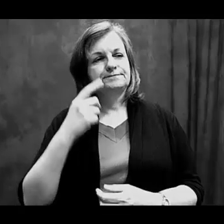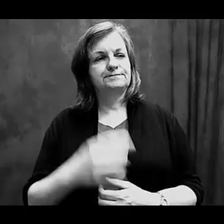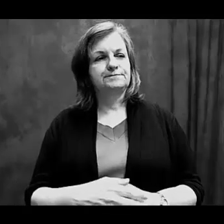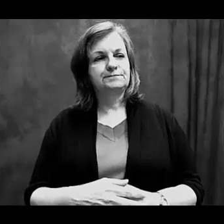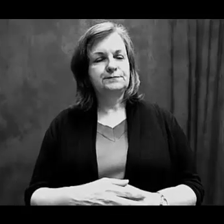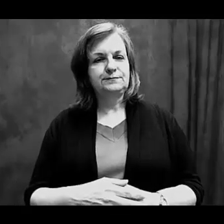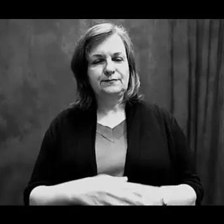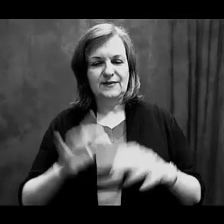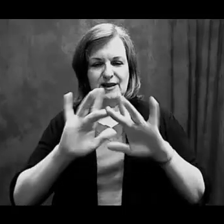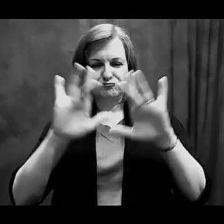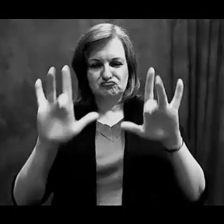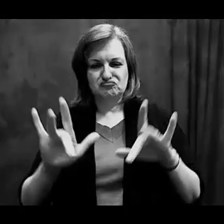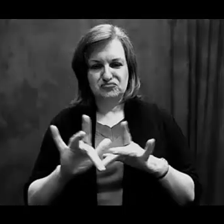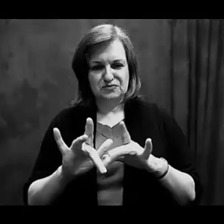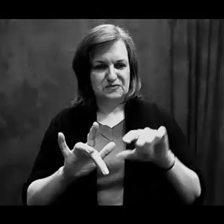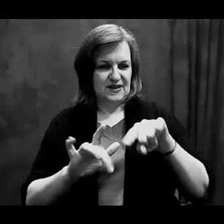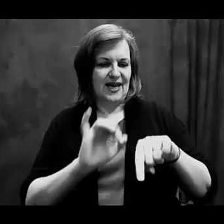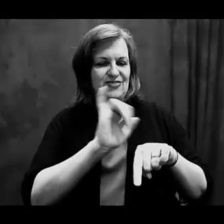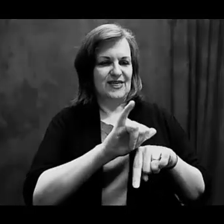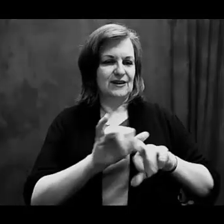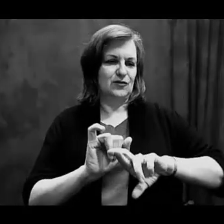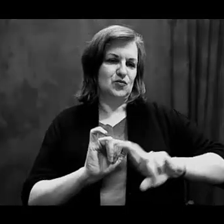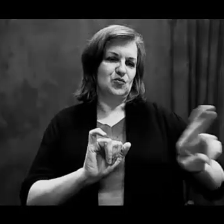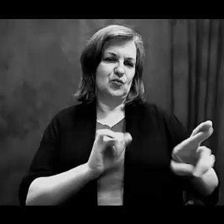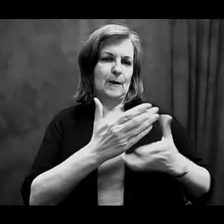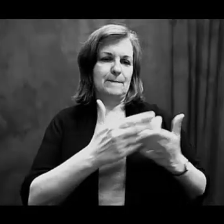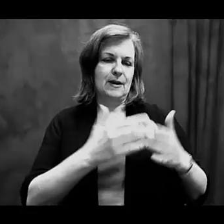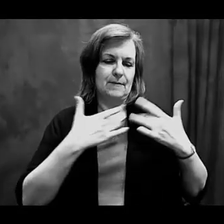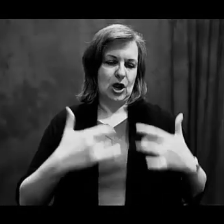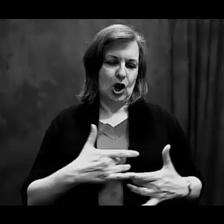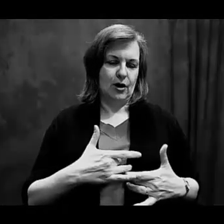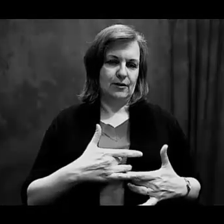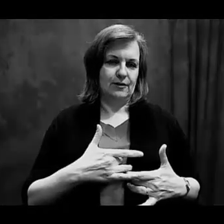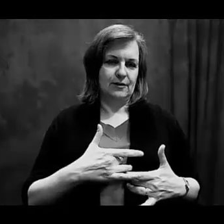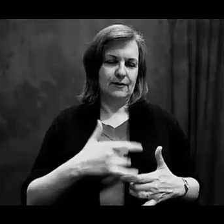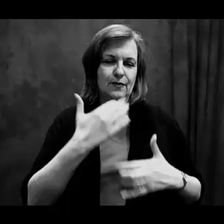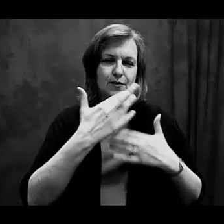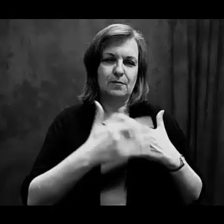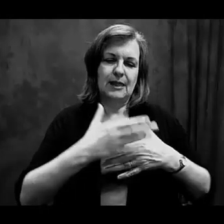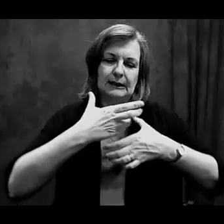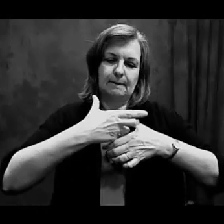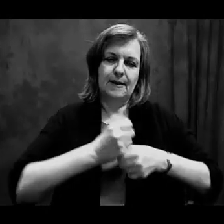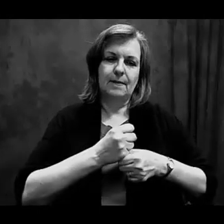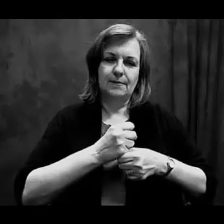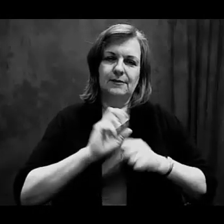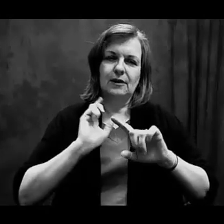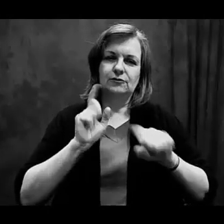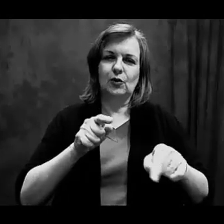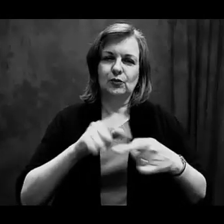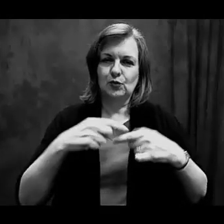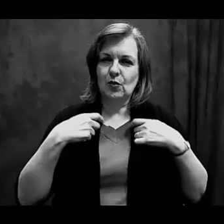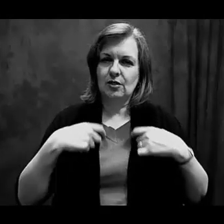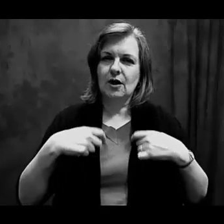you have think about - if this is the right side of my heart